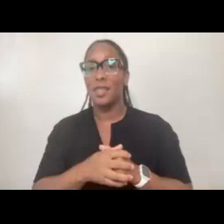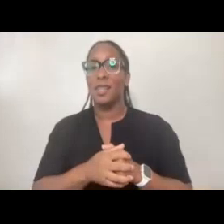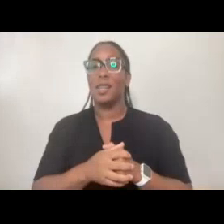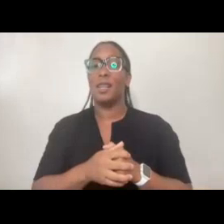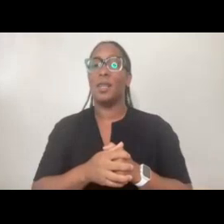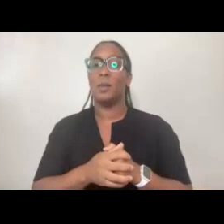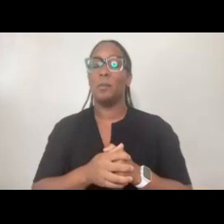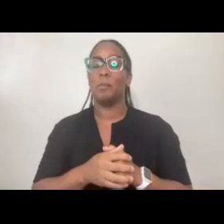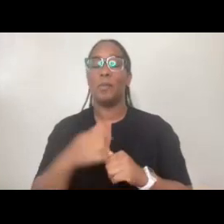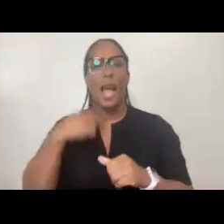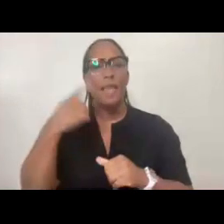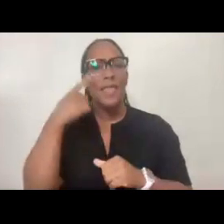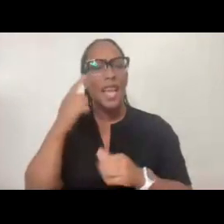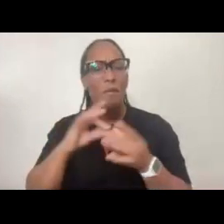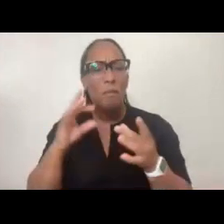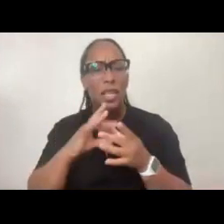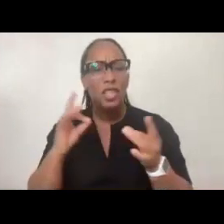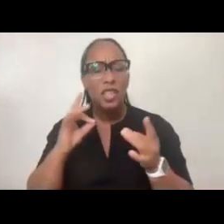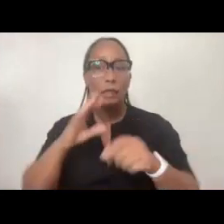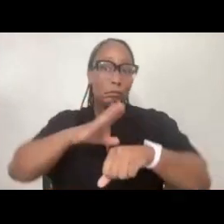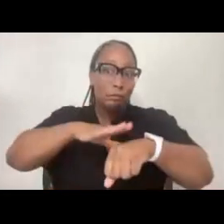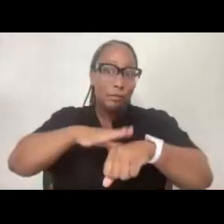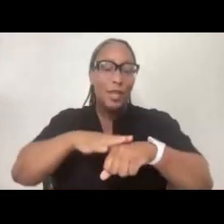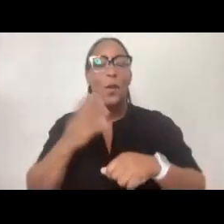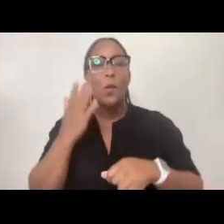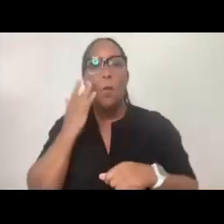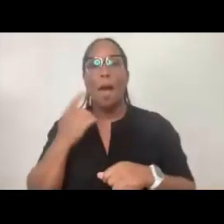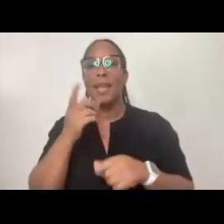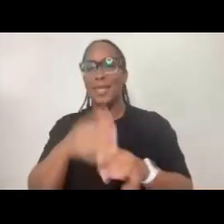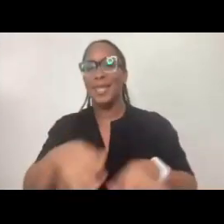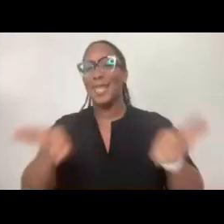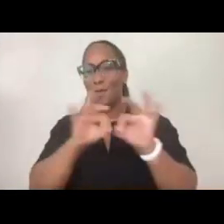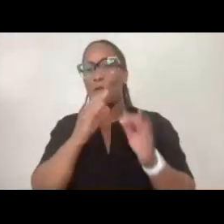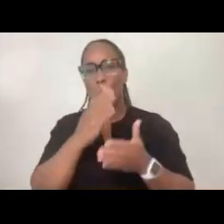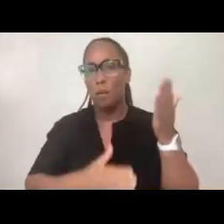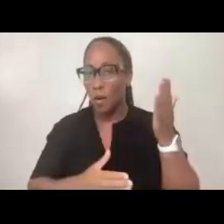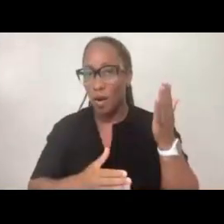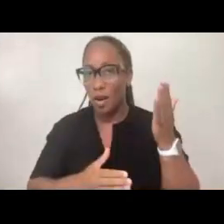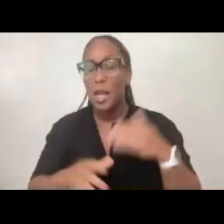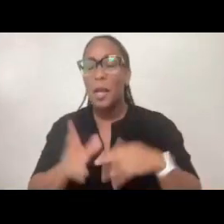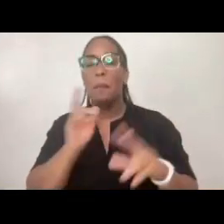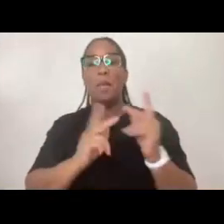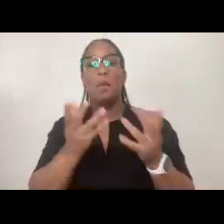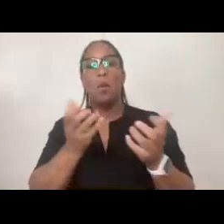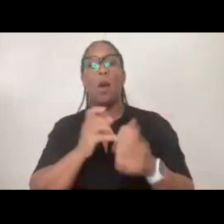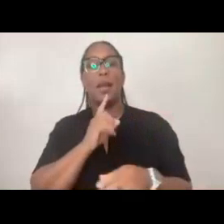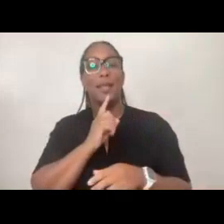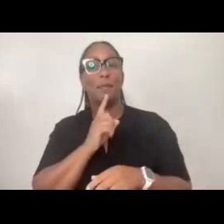And I think I mentioned, we talked about disclaimers because that's one that's an important thing because people like to make sure that.